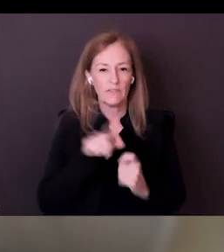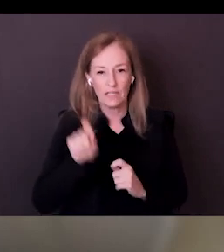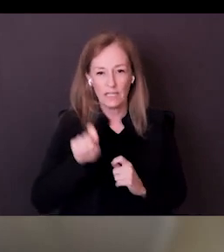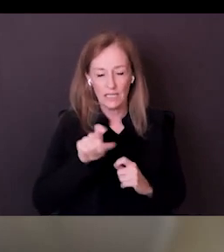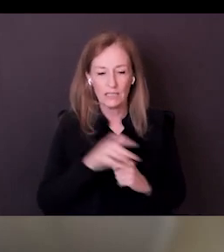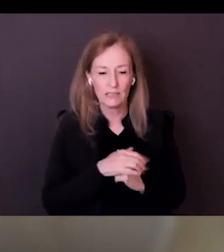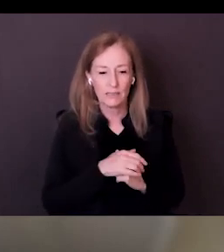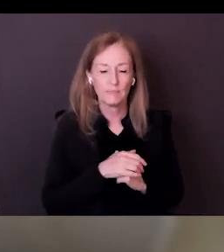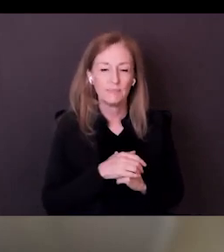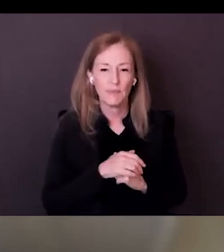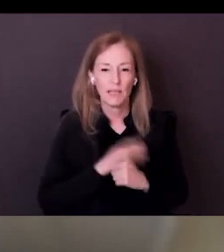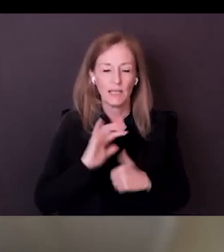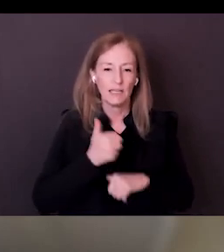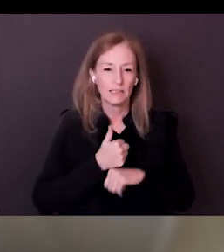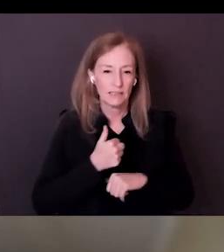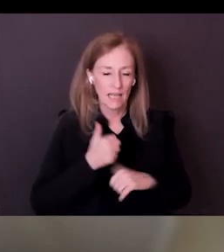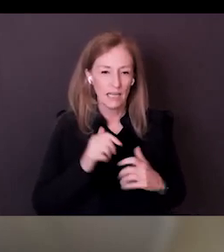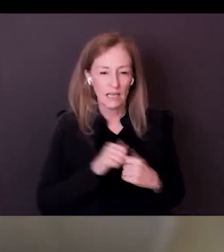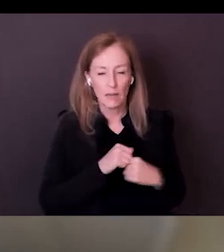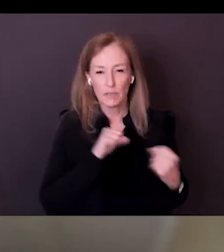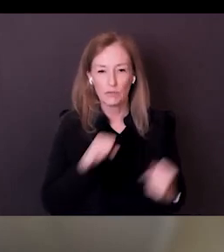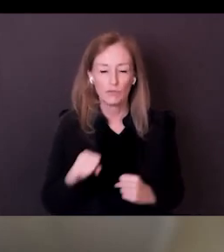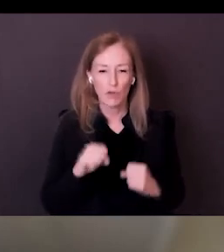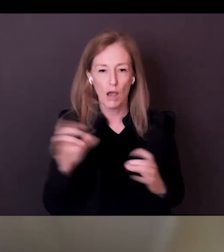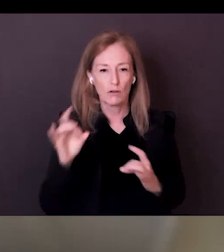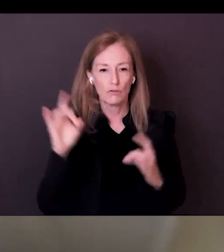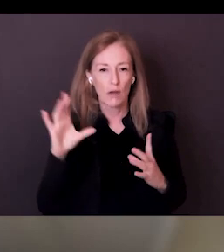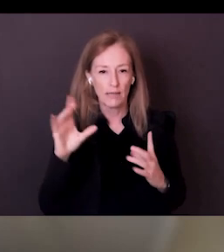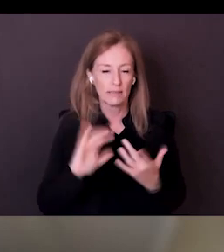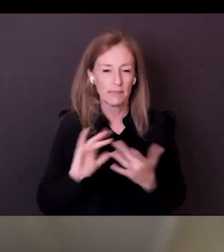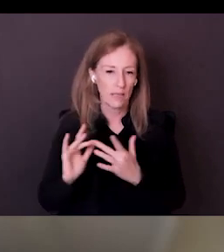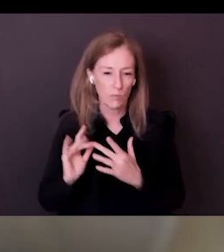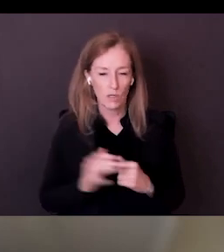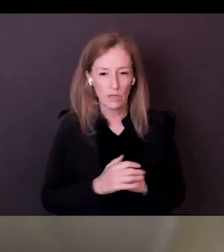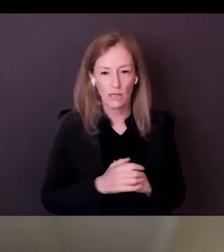CRISIS SERVICES. I KNOW THAT IS A PERENNIAL QUESTION THROUGHOUT